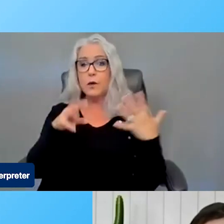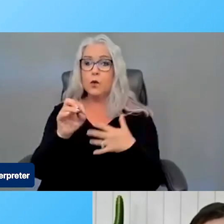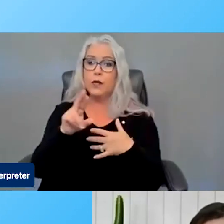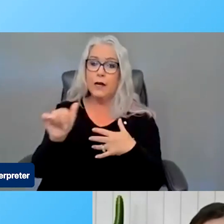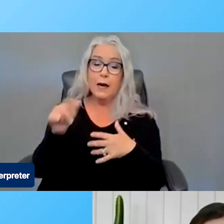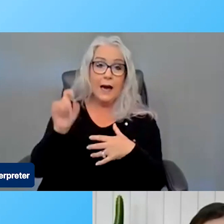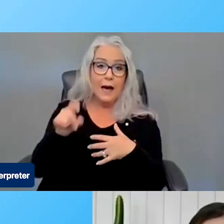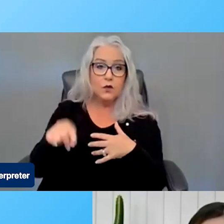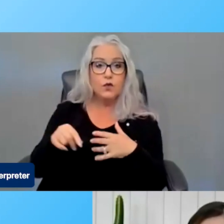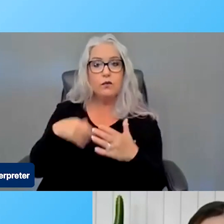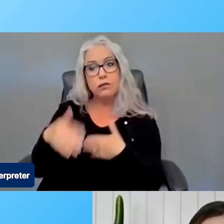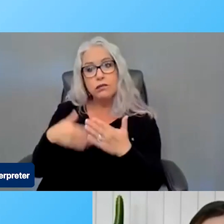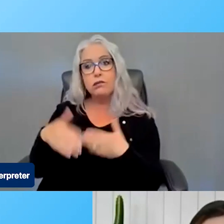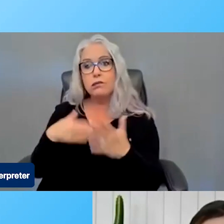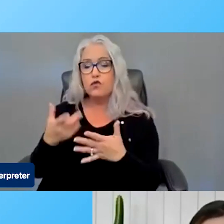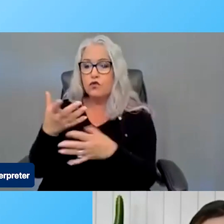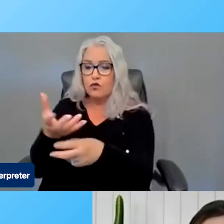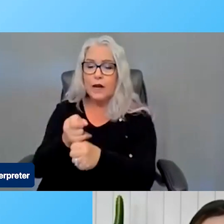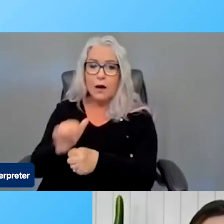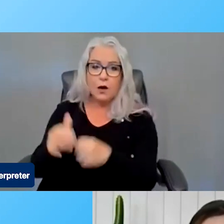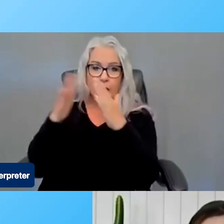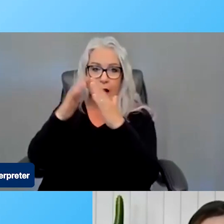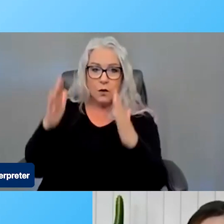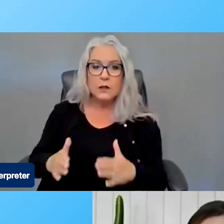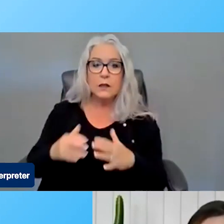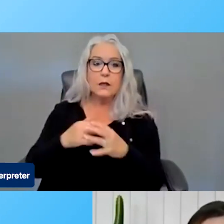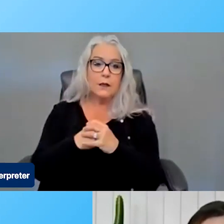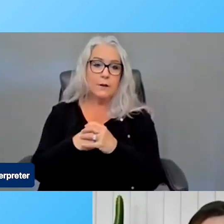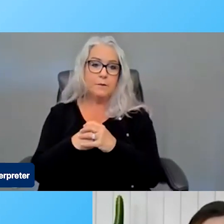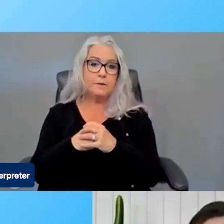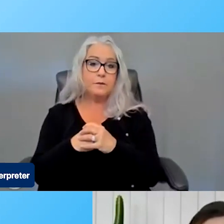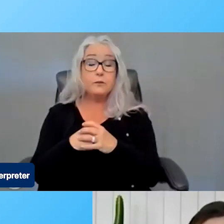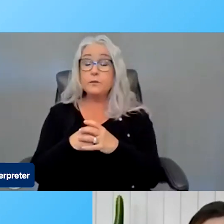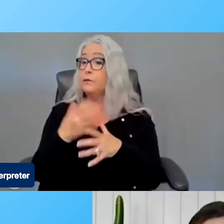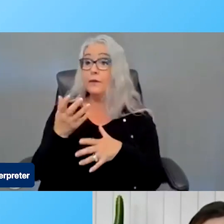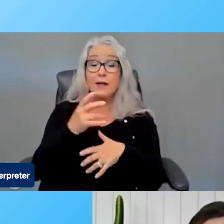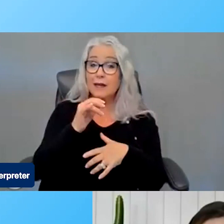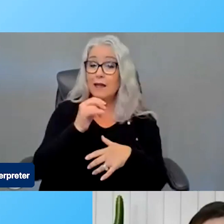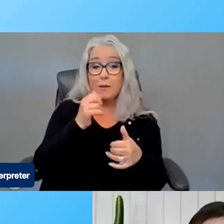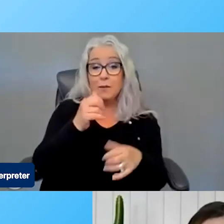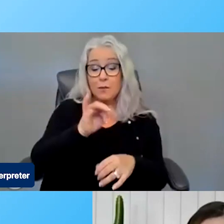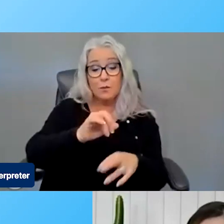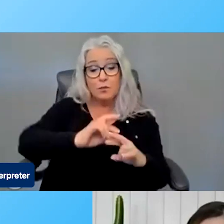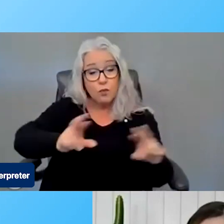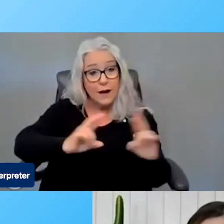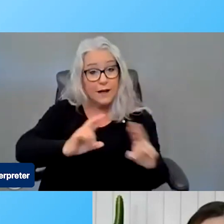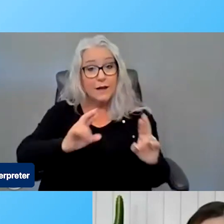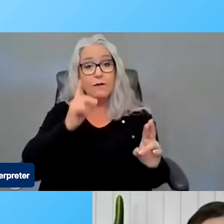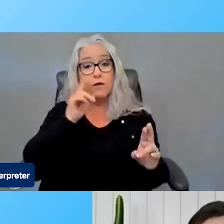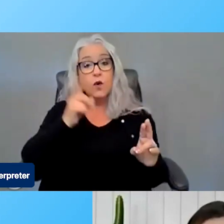The way that for example, they addressed it was not in the place for people who were like requesting DDR funds the way